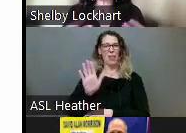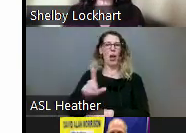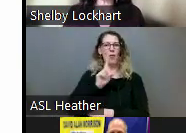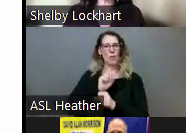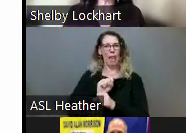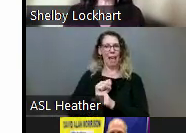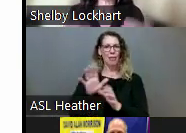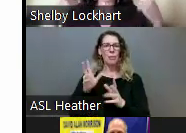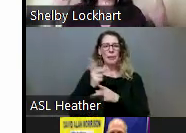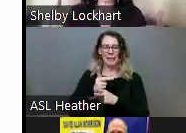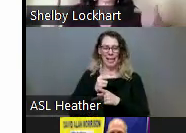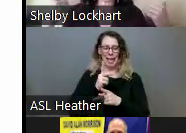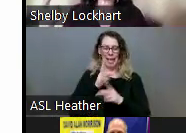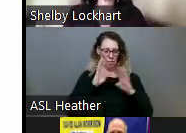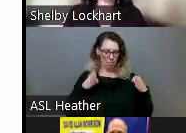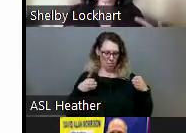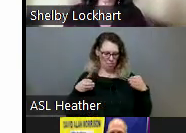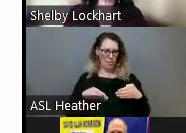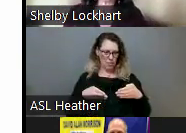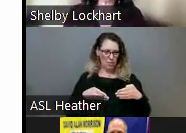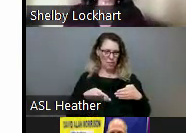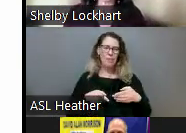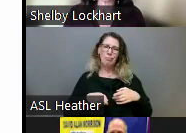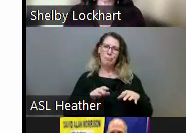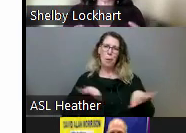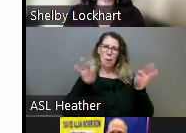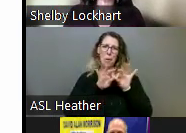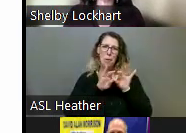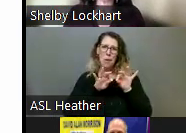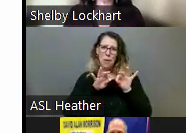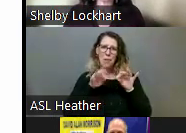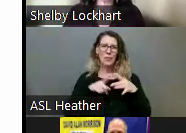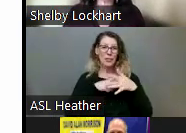that team centered on, that mindset is really, really important. It's the starting point;